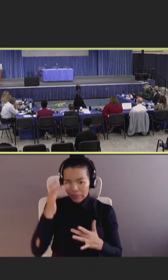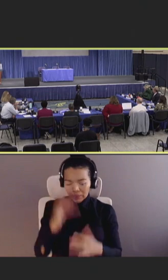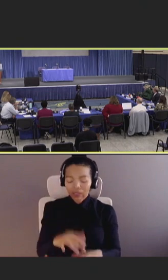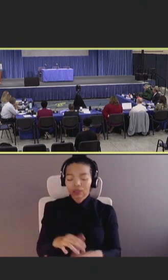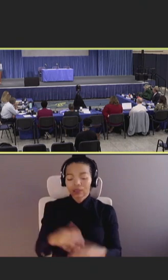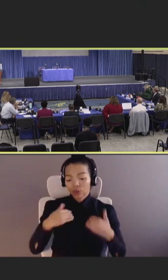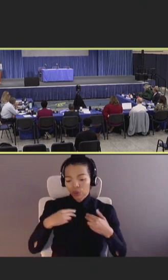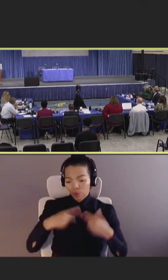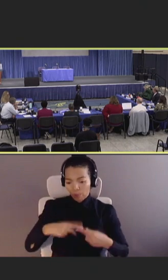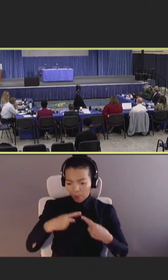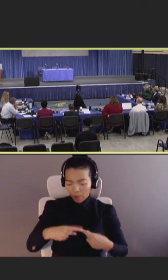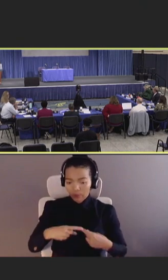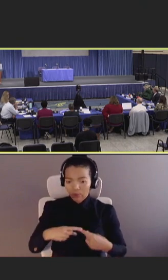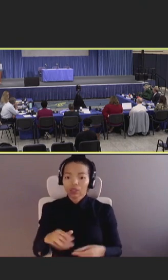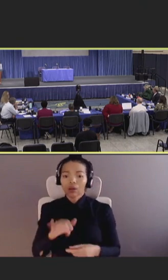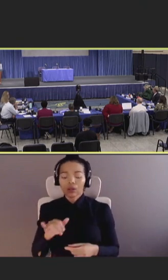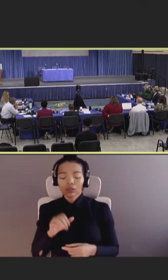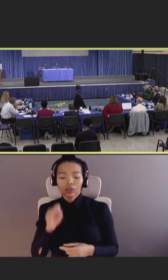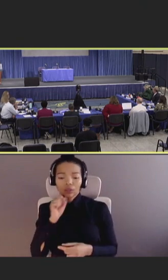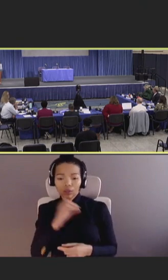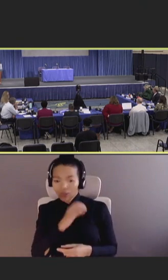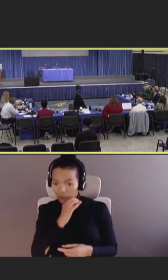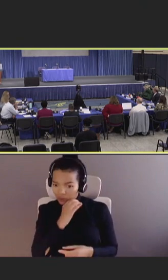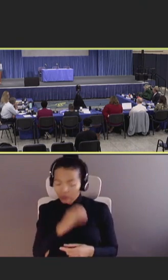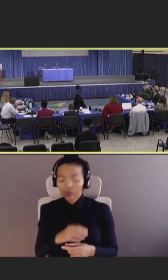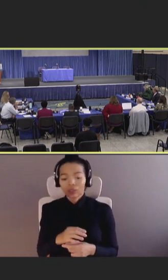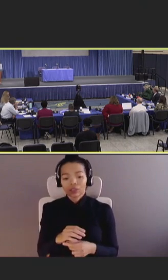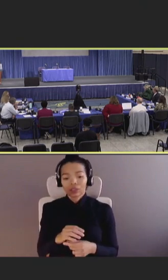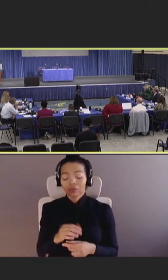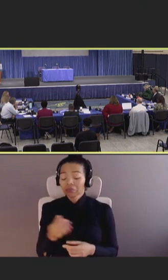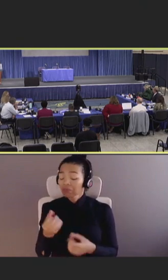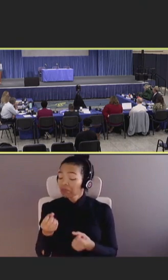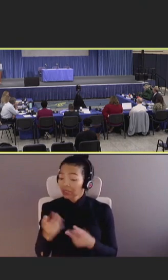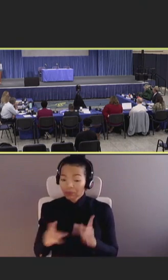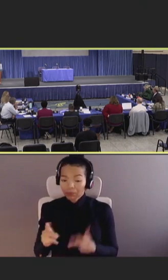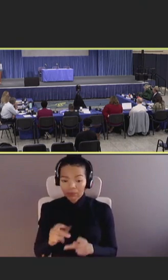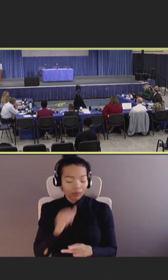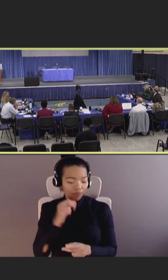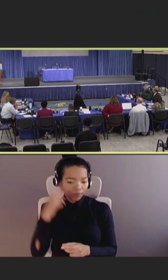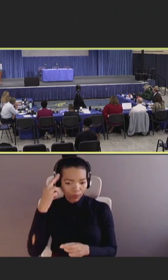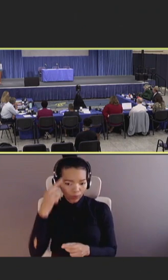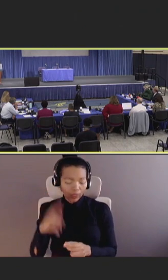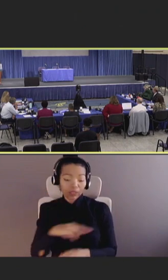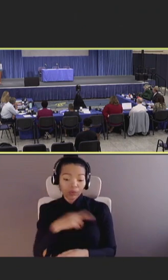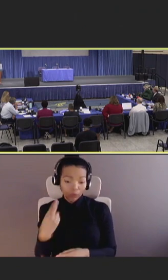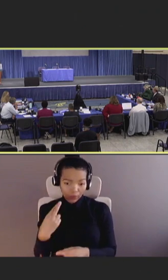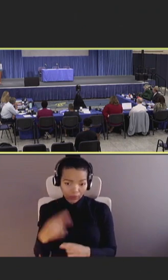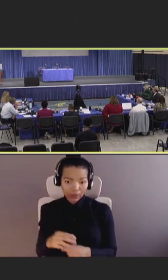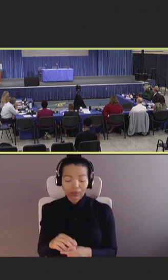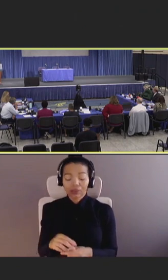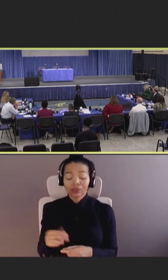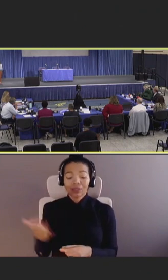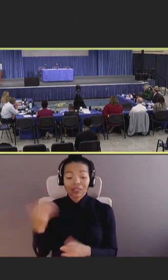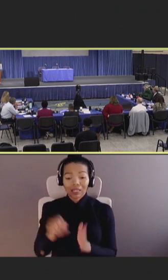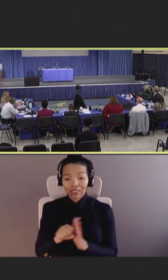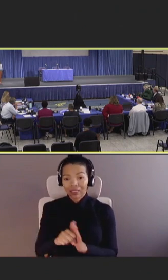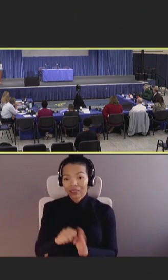not everyone realizes that risk. Last season, 44,900 people died from the flu